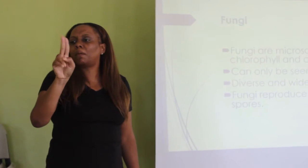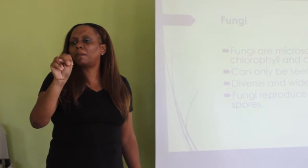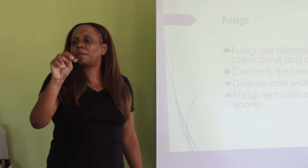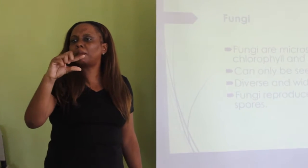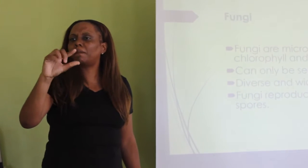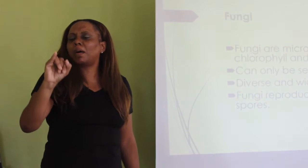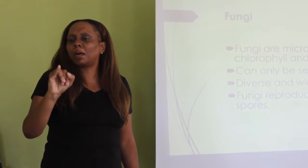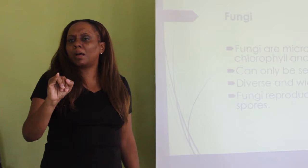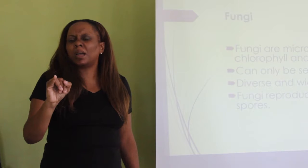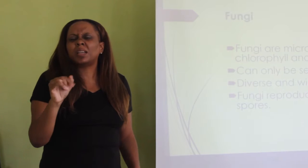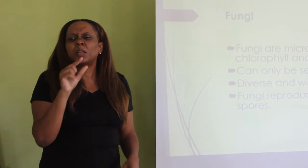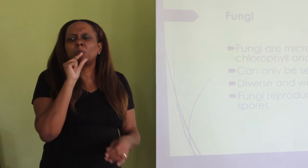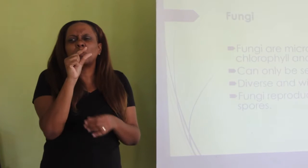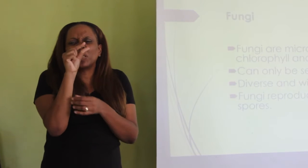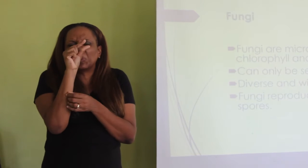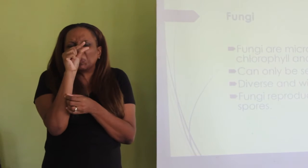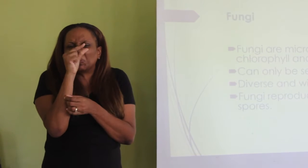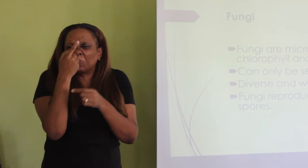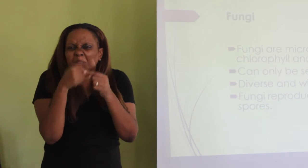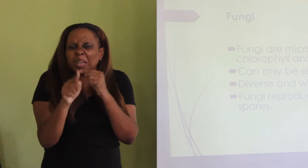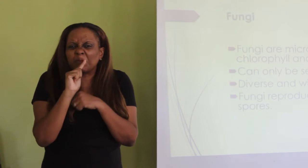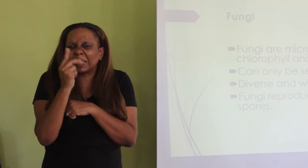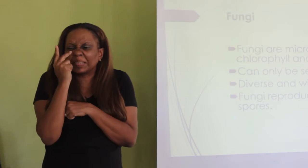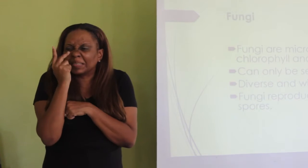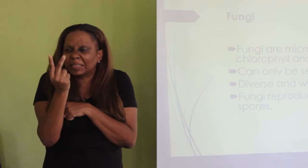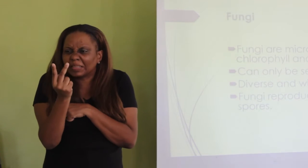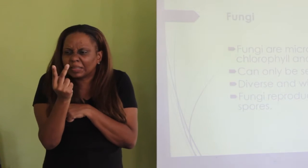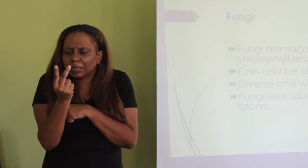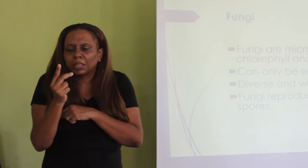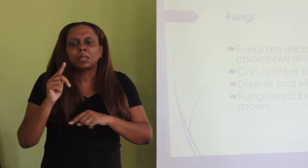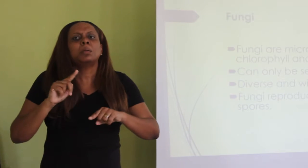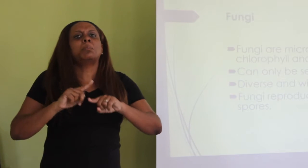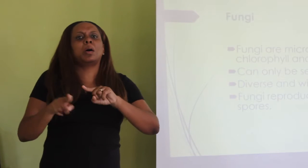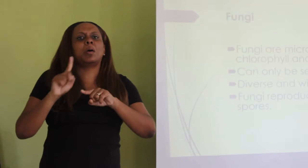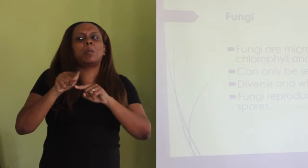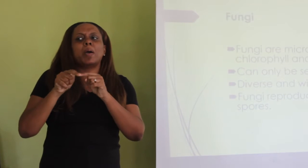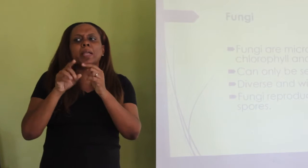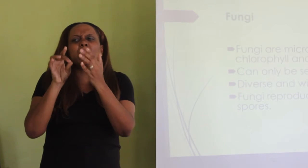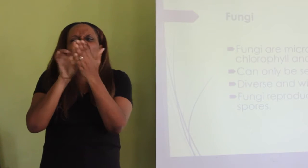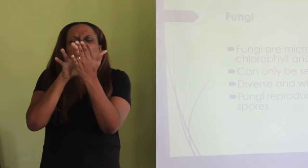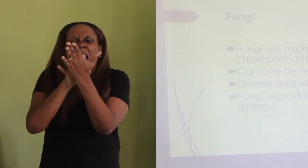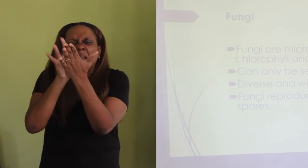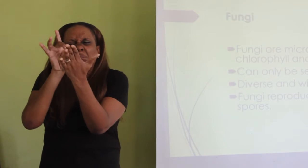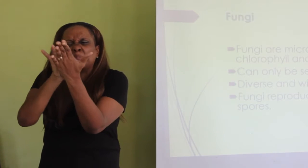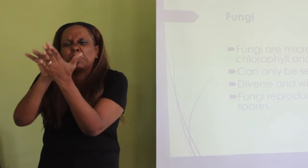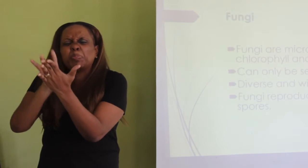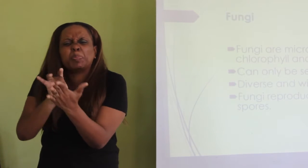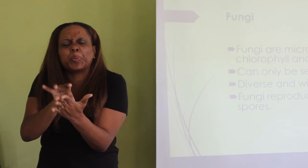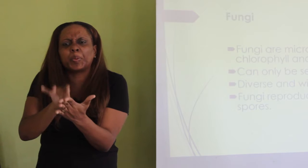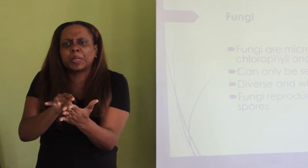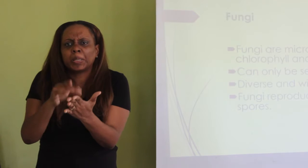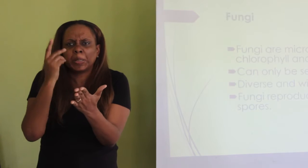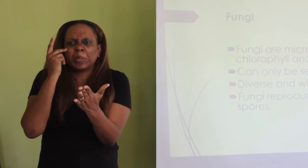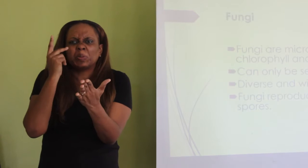tiny and we see and identify the different types of fungus and there are many identify which one